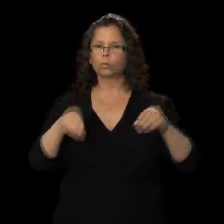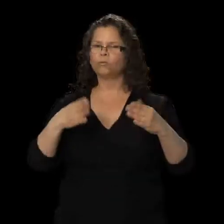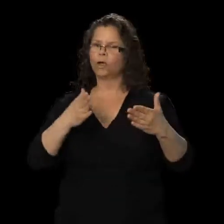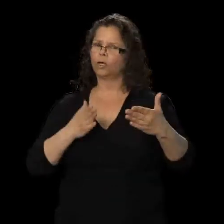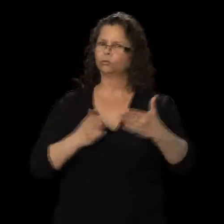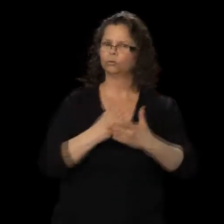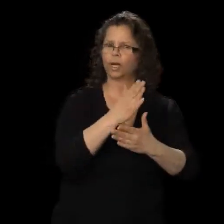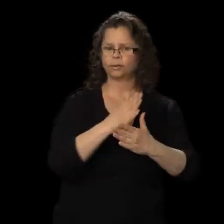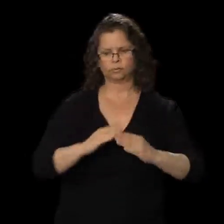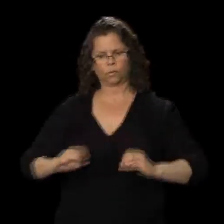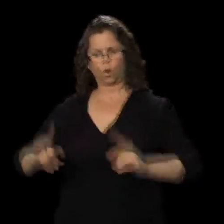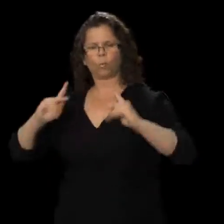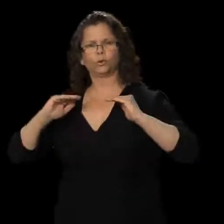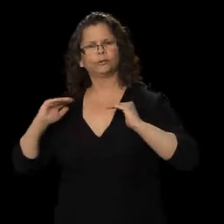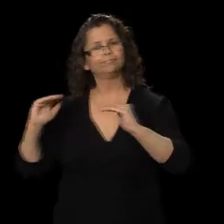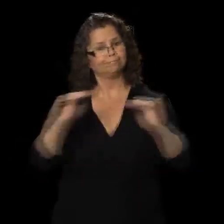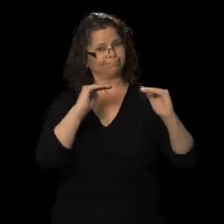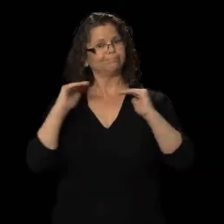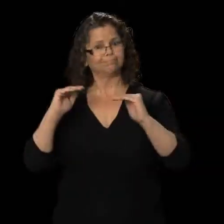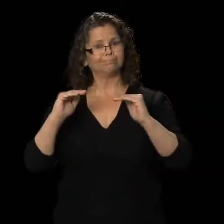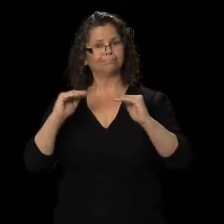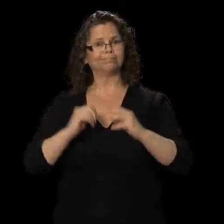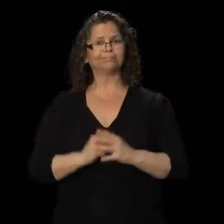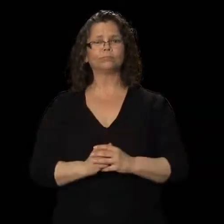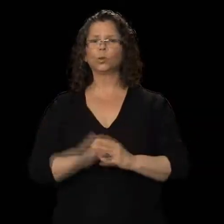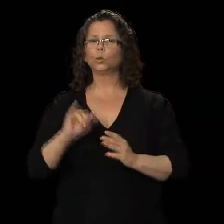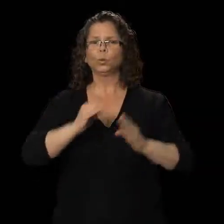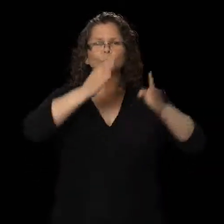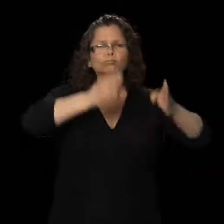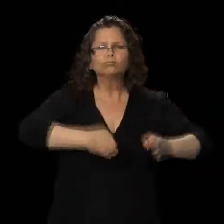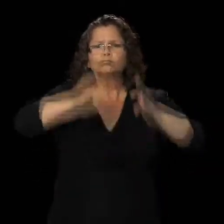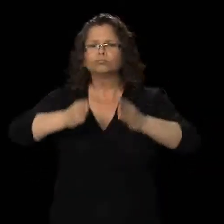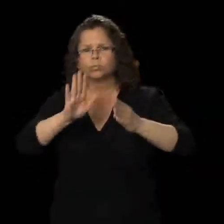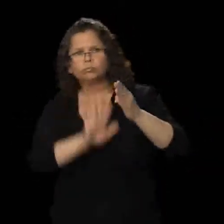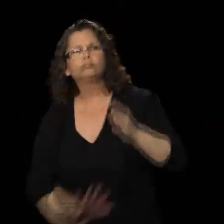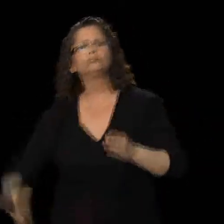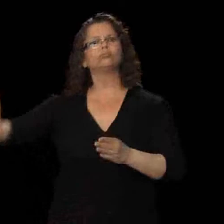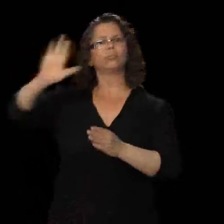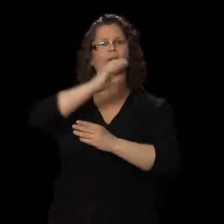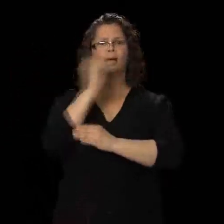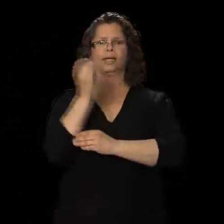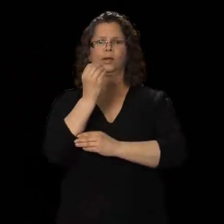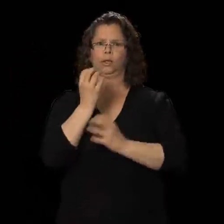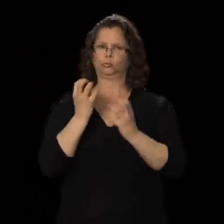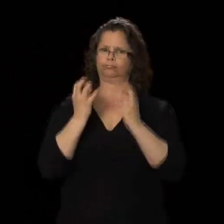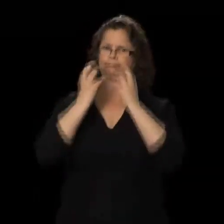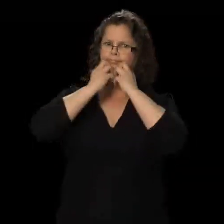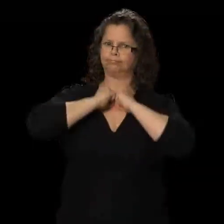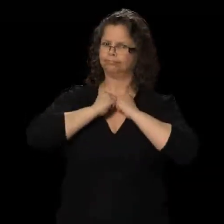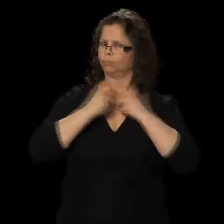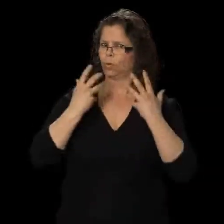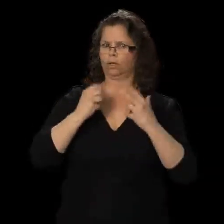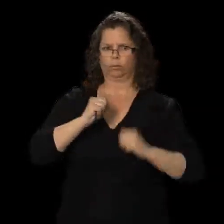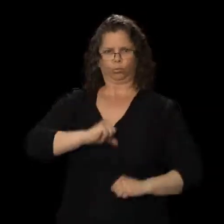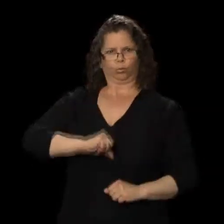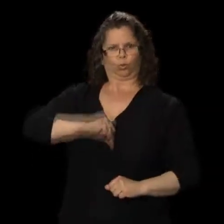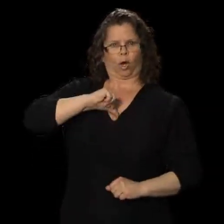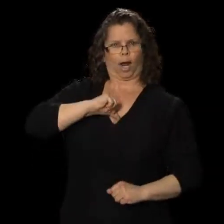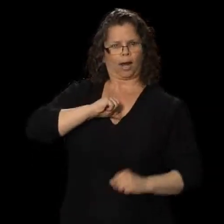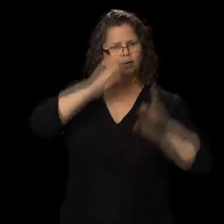provides for equal rights and opportunities and recognizes the dignity and worth of every person in Ontario.